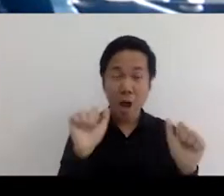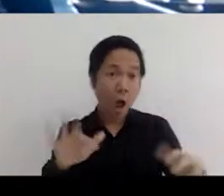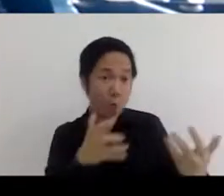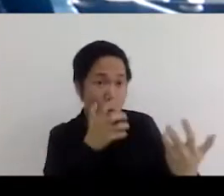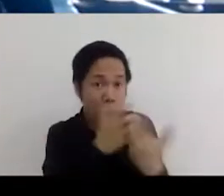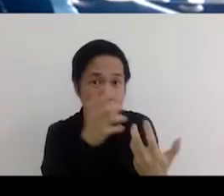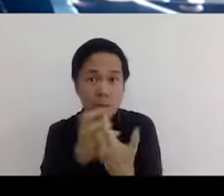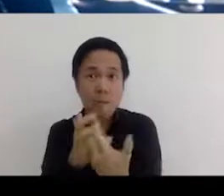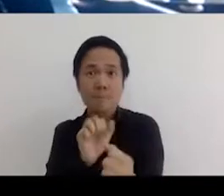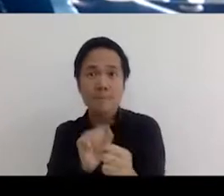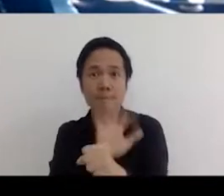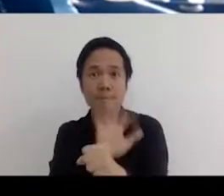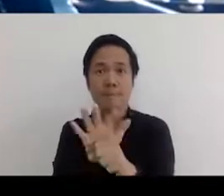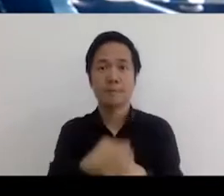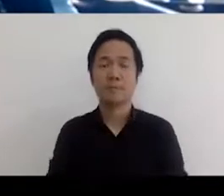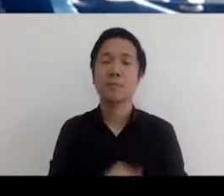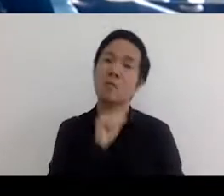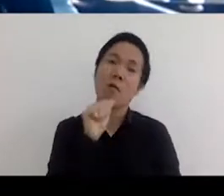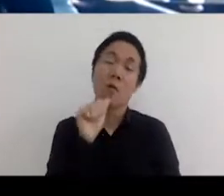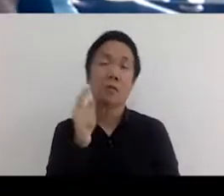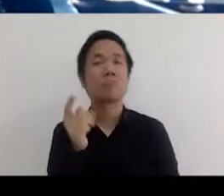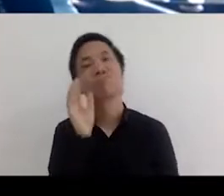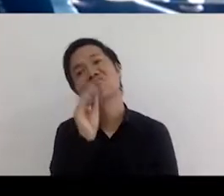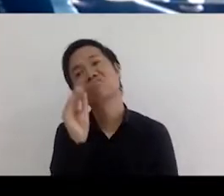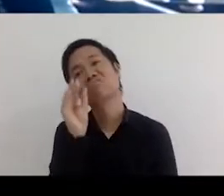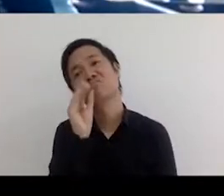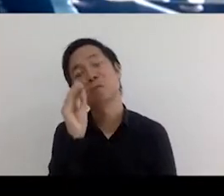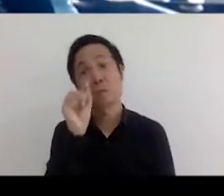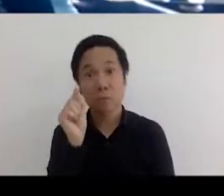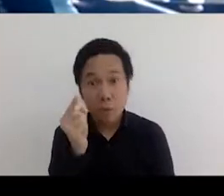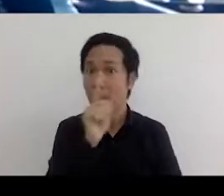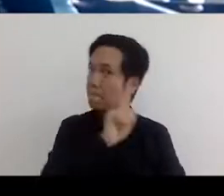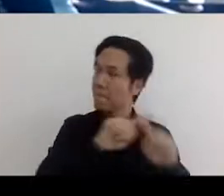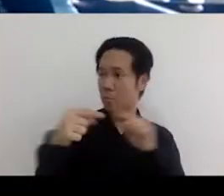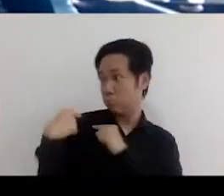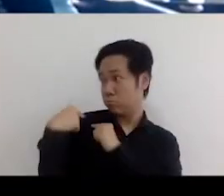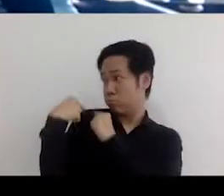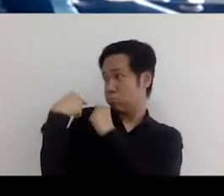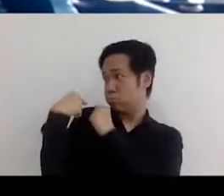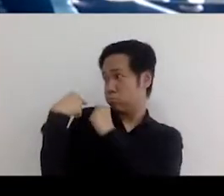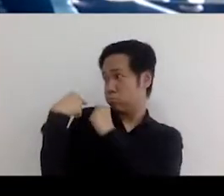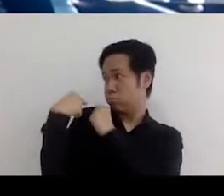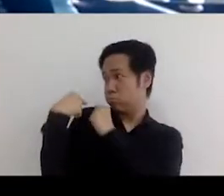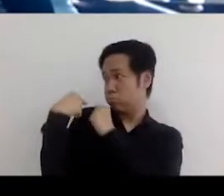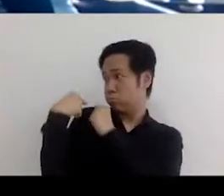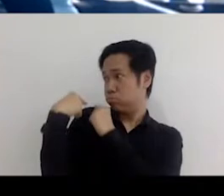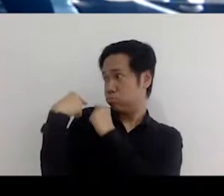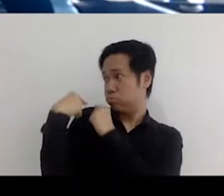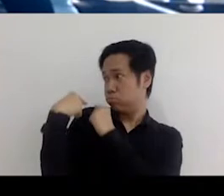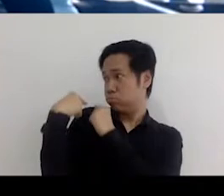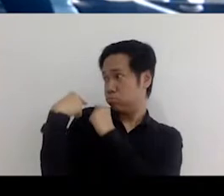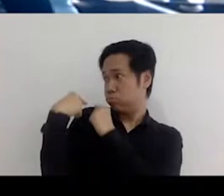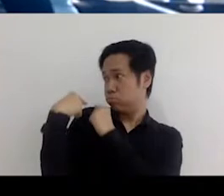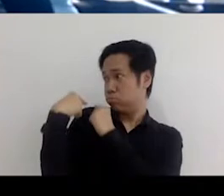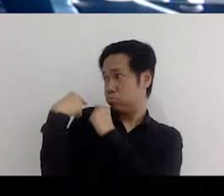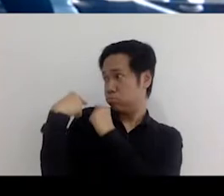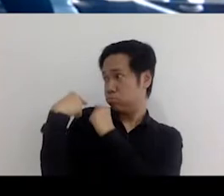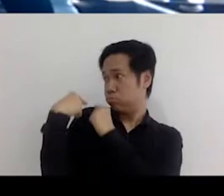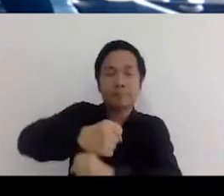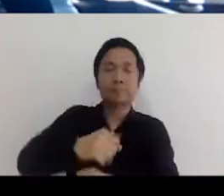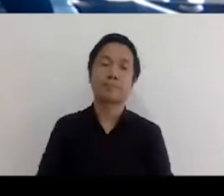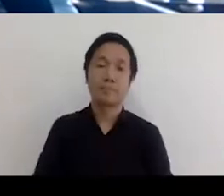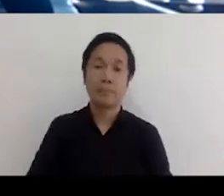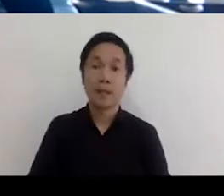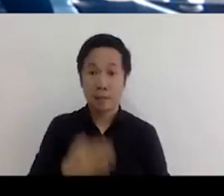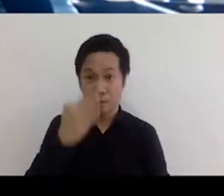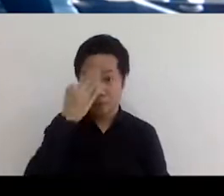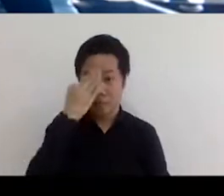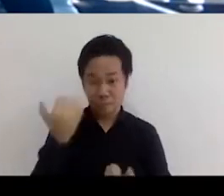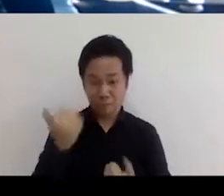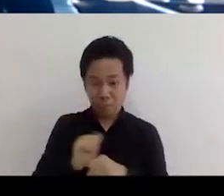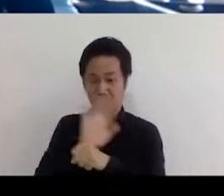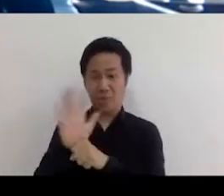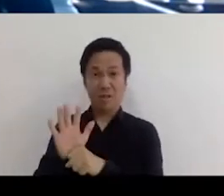so we have evaluated all the quarantine sites and one of the elements of evaluation was, was it disabled-friendly?